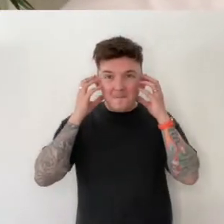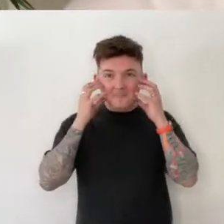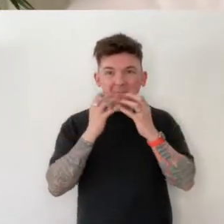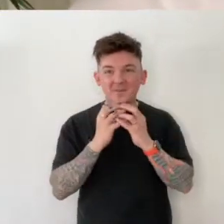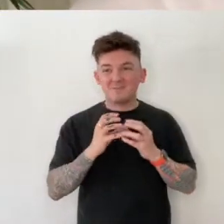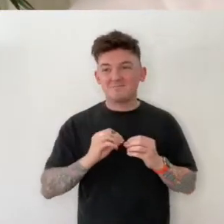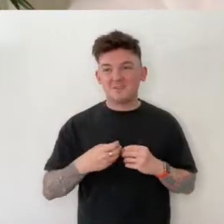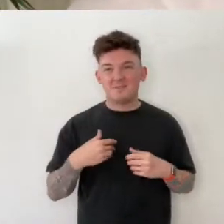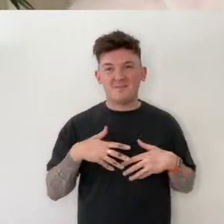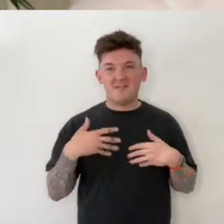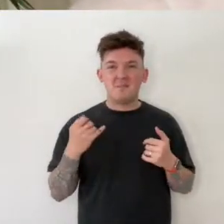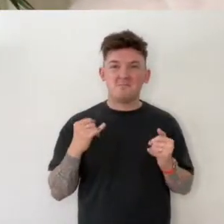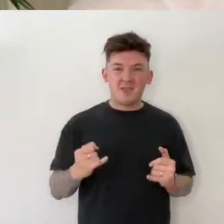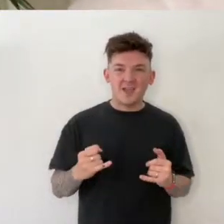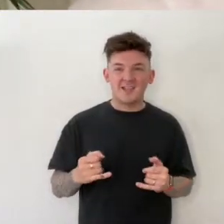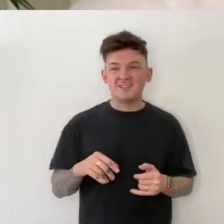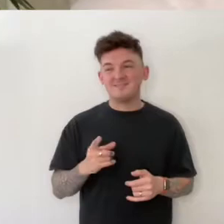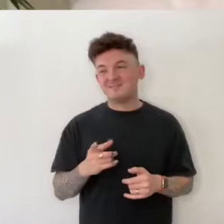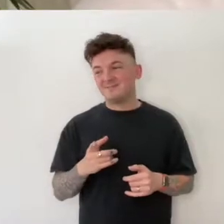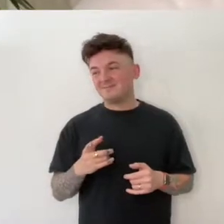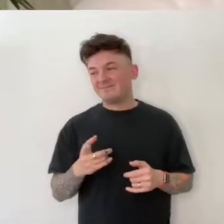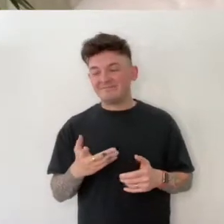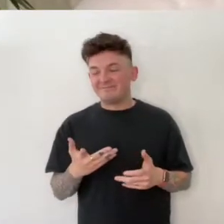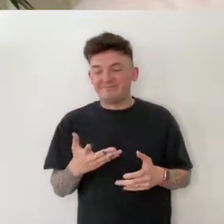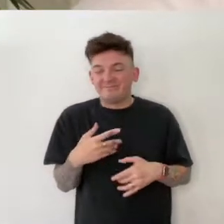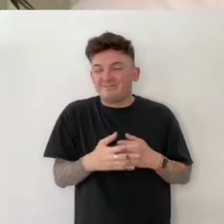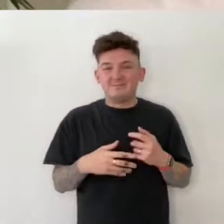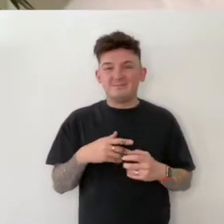it made me feel good, makeup made me feel good in a way but then it made me feel bad